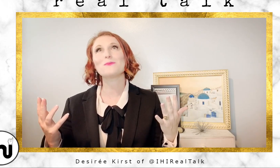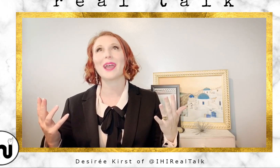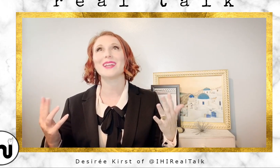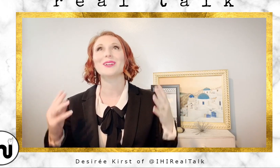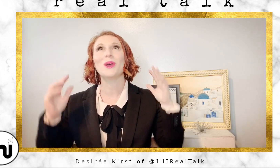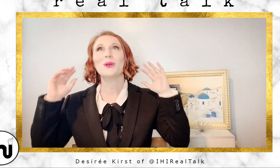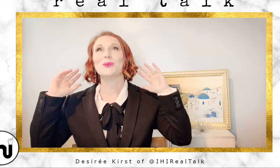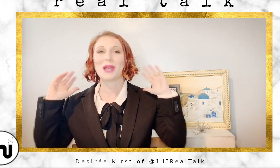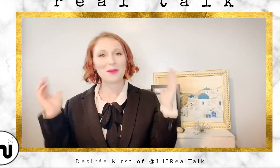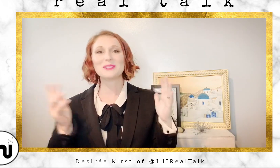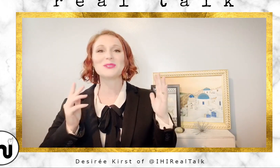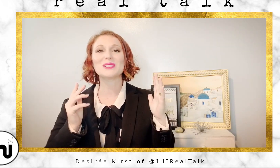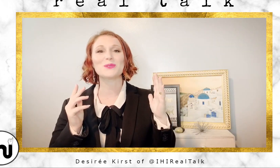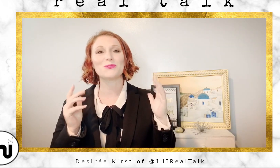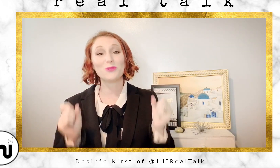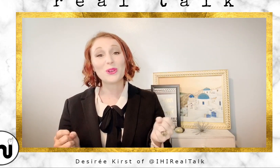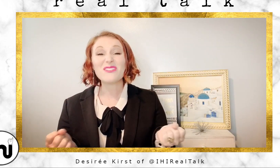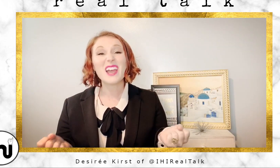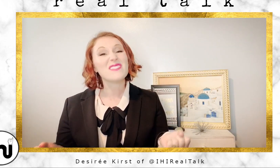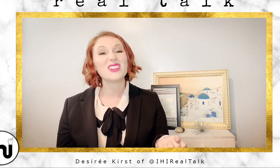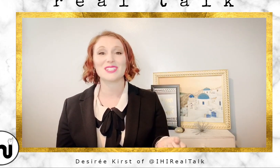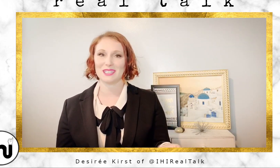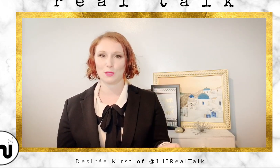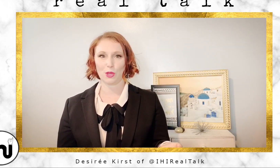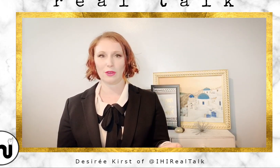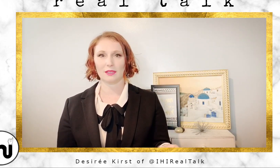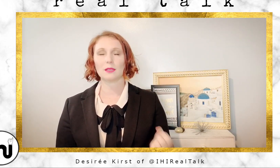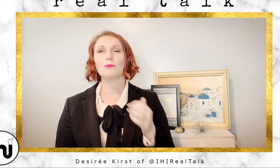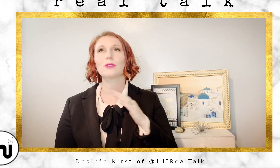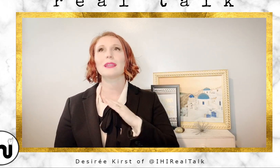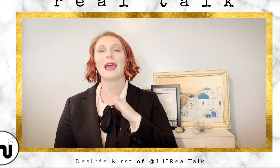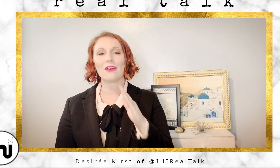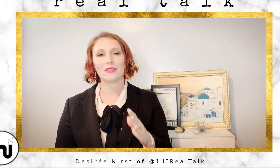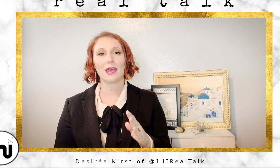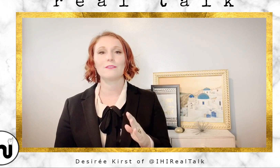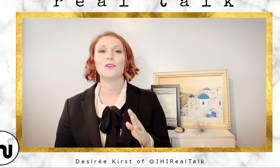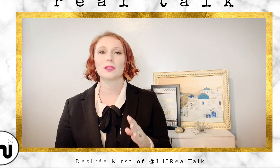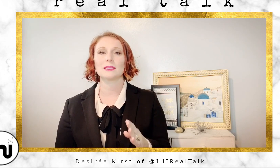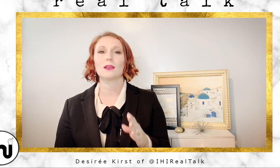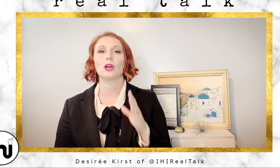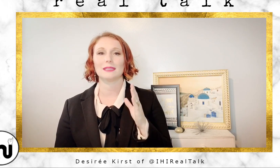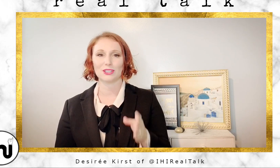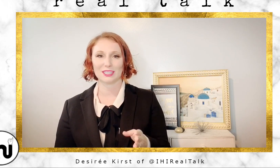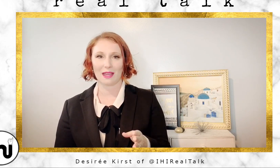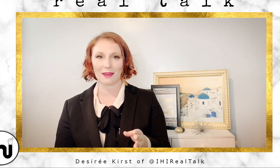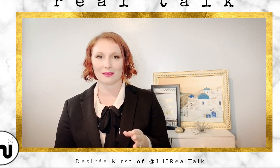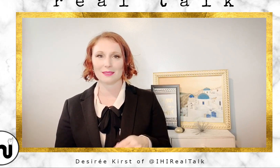Brydon, who comes to us with 45 years of experience. More than half that focusing on legal settings.